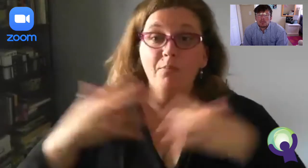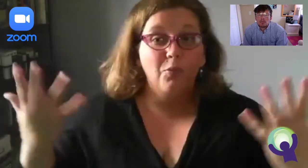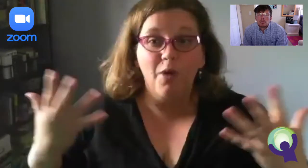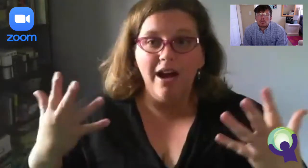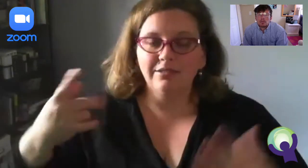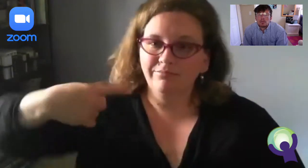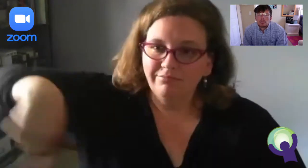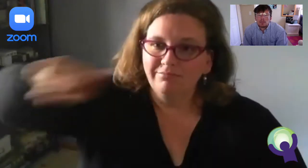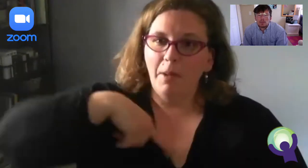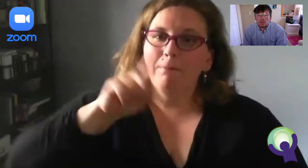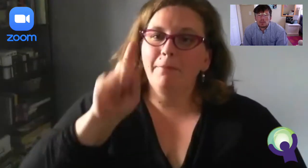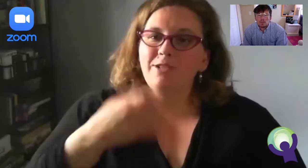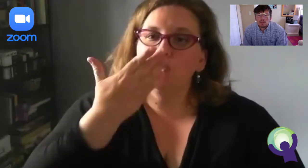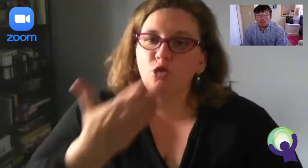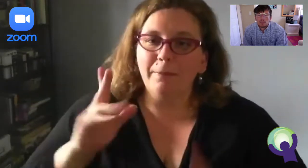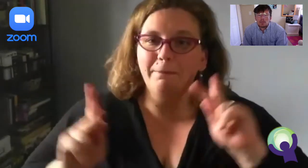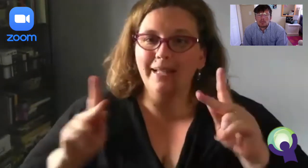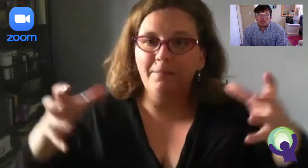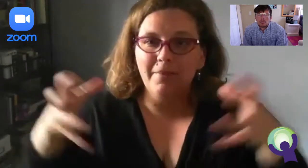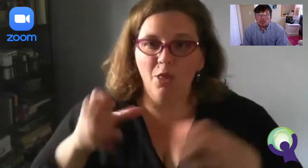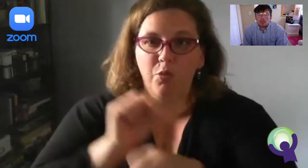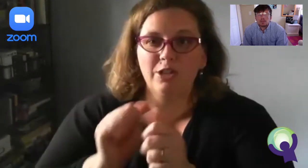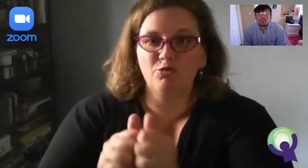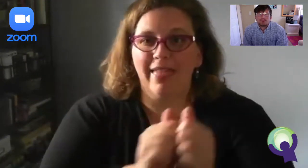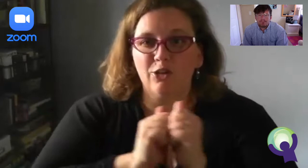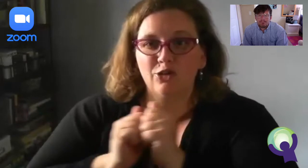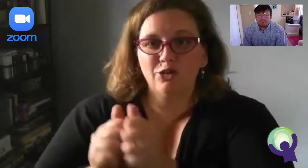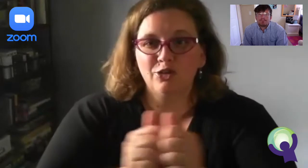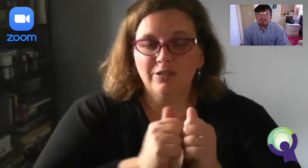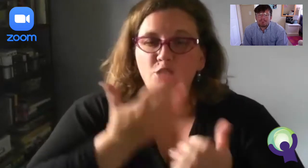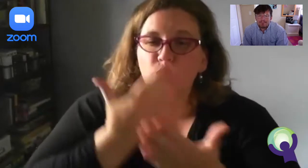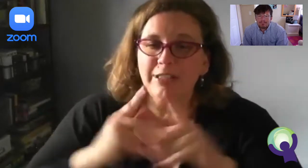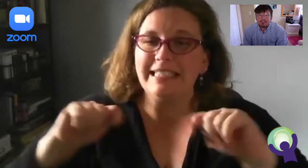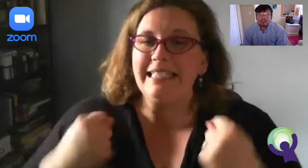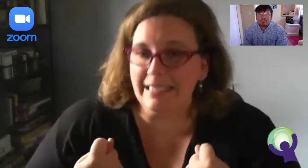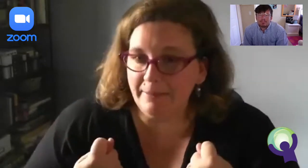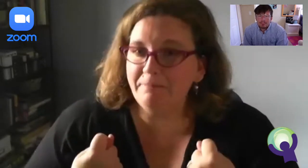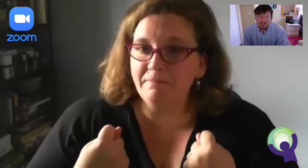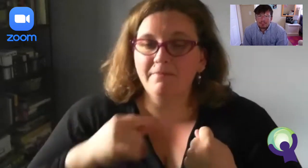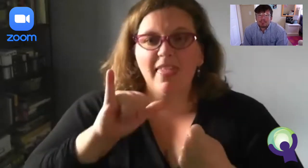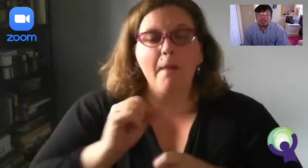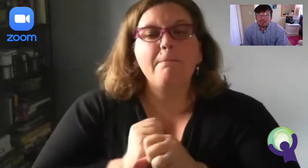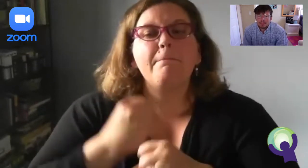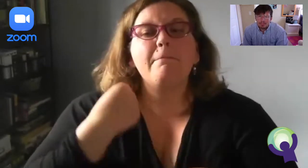the number one requirement for a good job is that you have to have good people to work together. You have to have a good